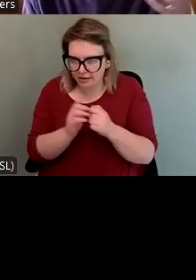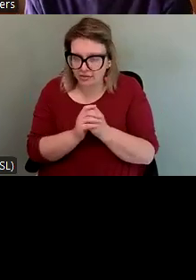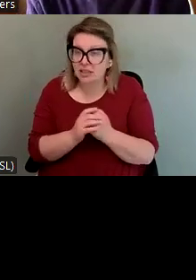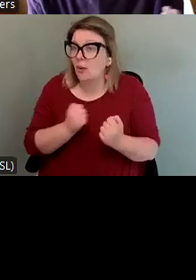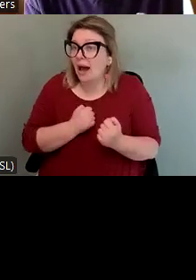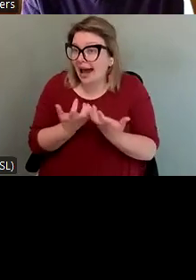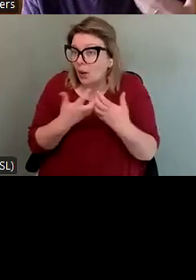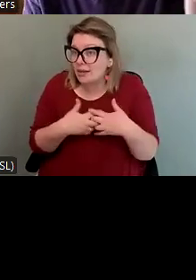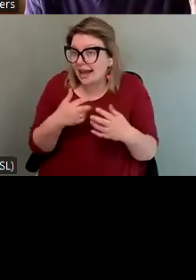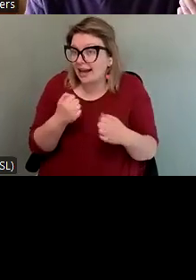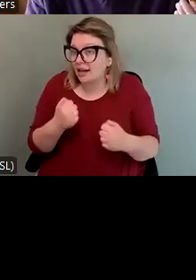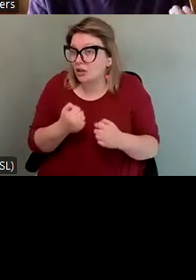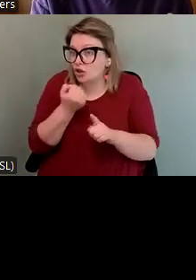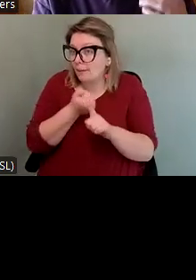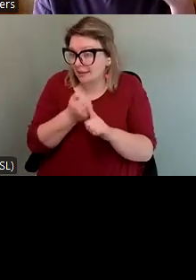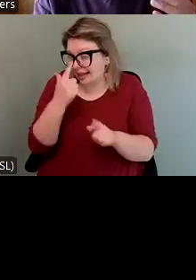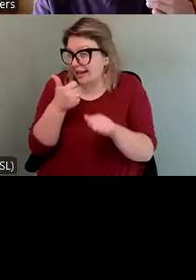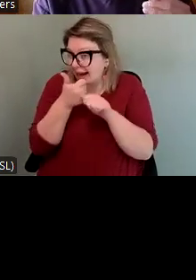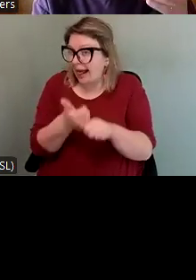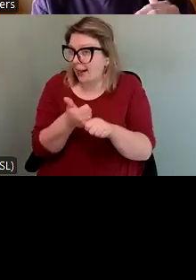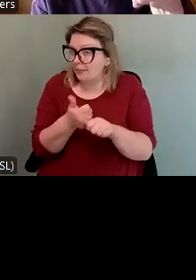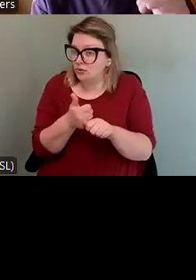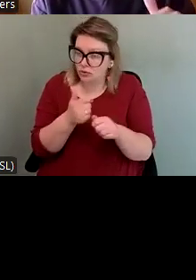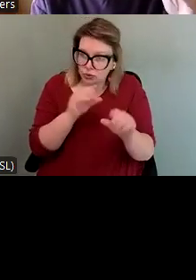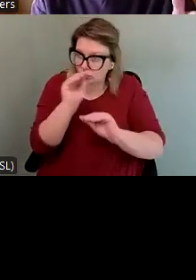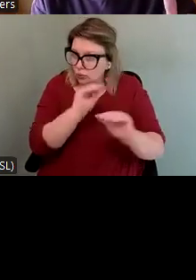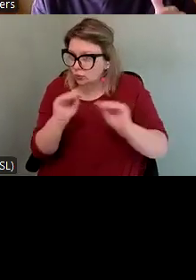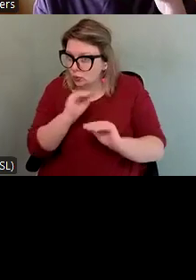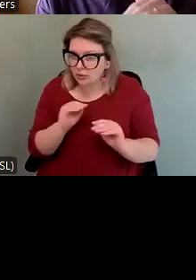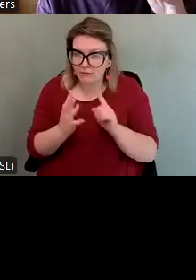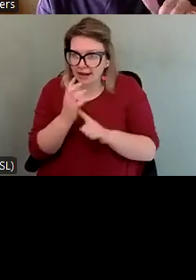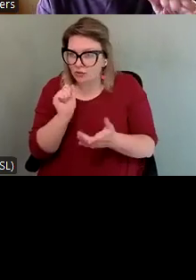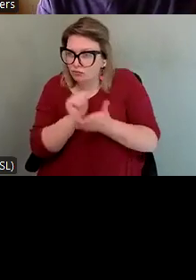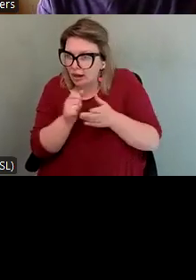If you want to get one-to-one support from us, we can help find the right platforms and the right approach for you.